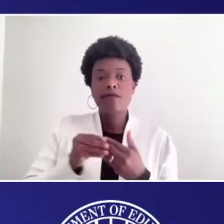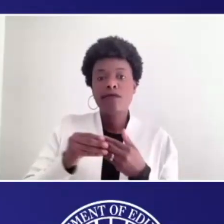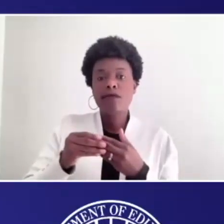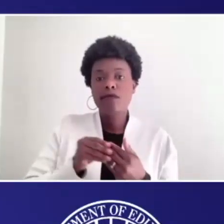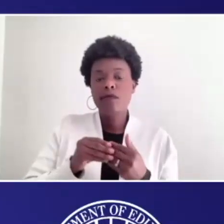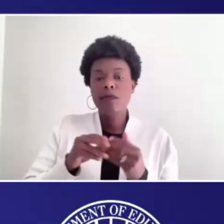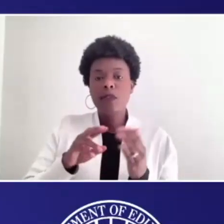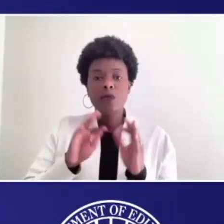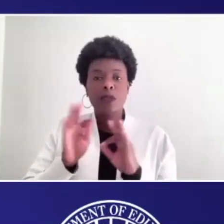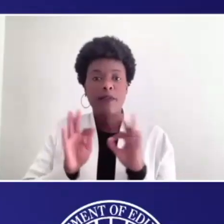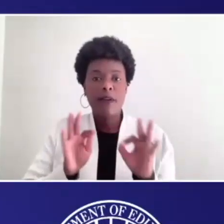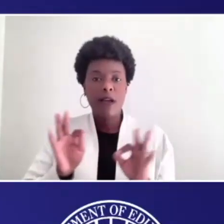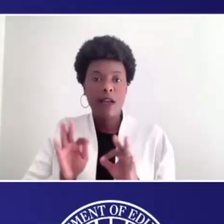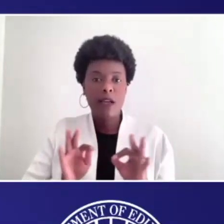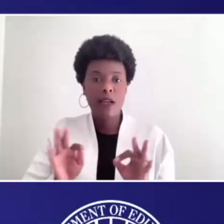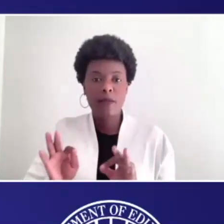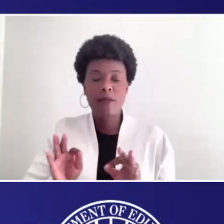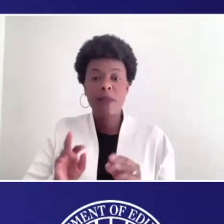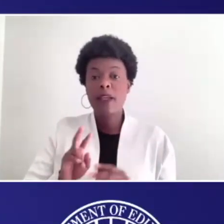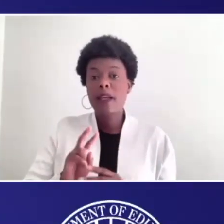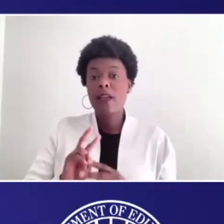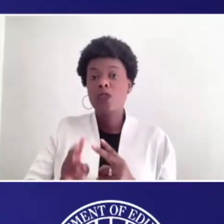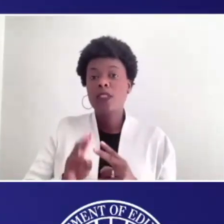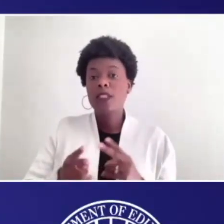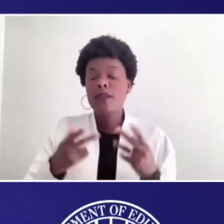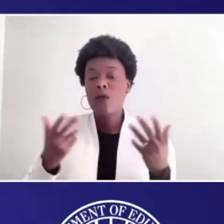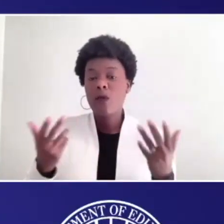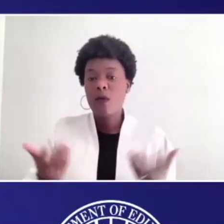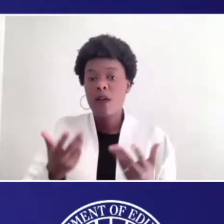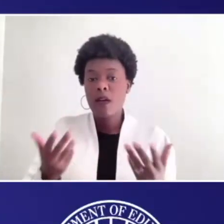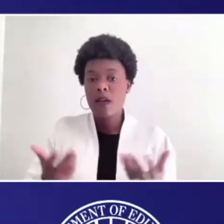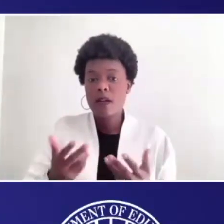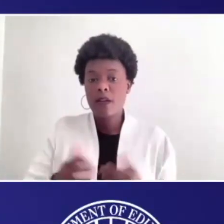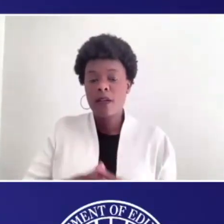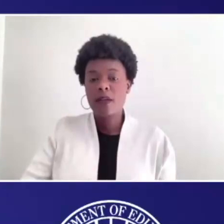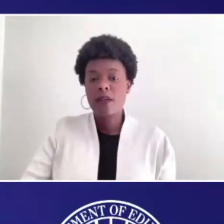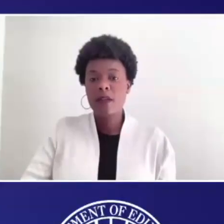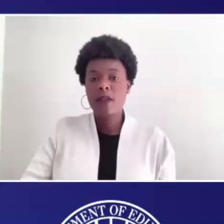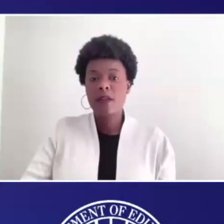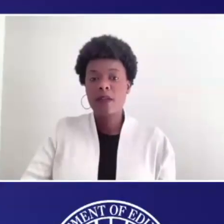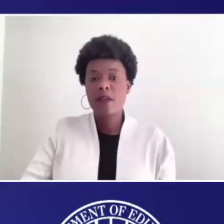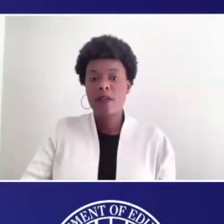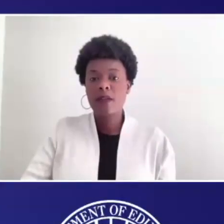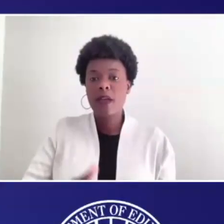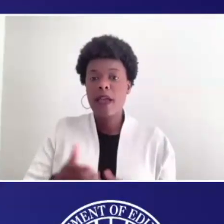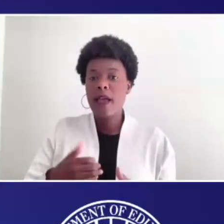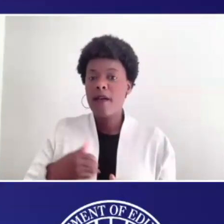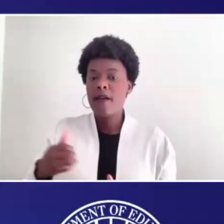here. So the alternative is to -- for us to come up with some other concept that may be narrower.